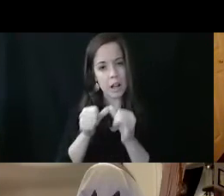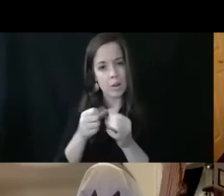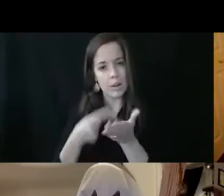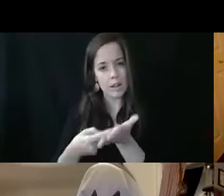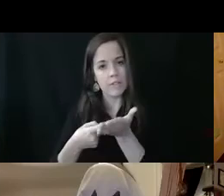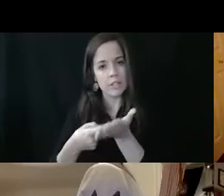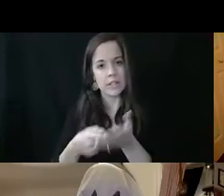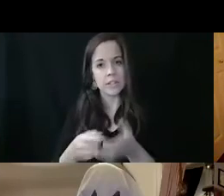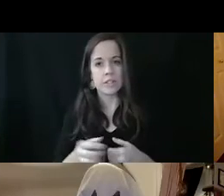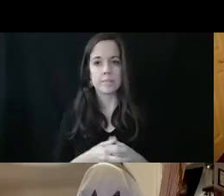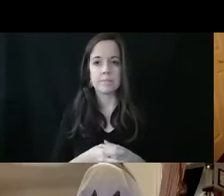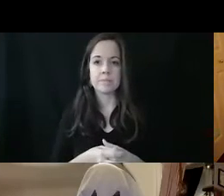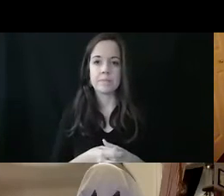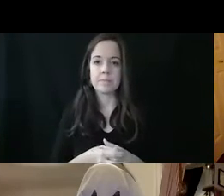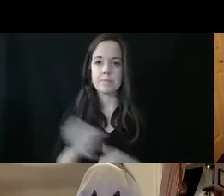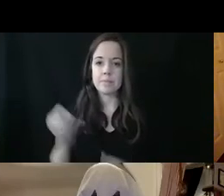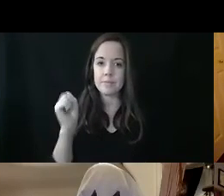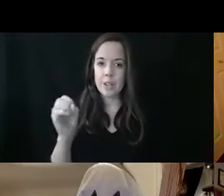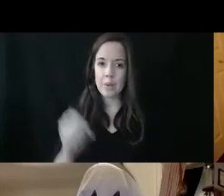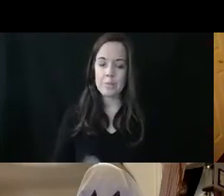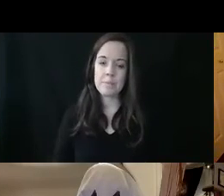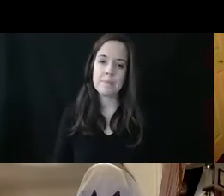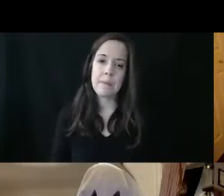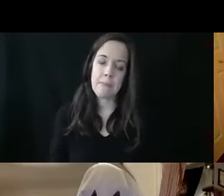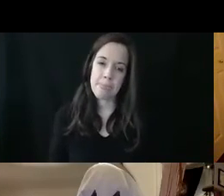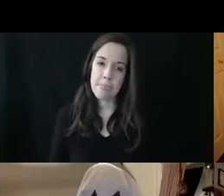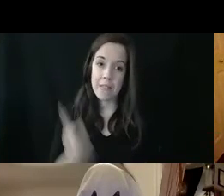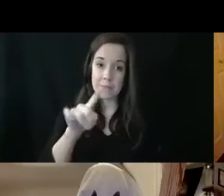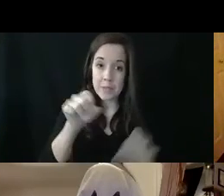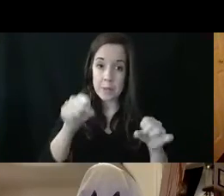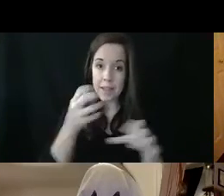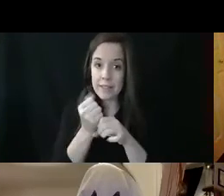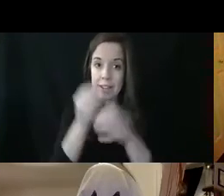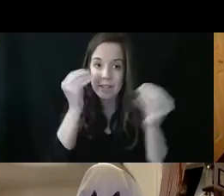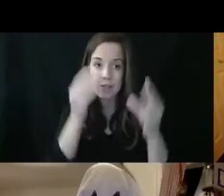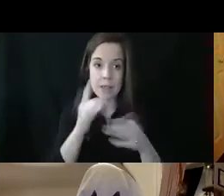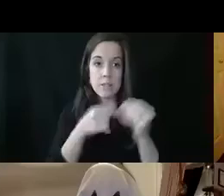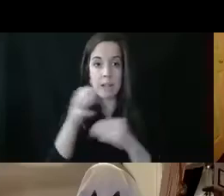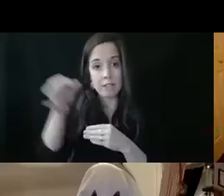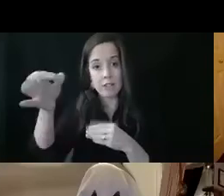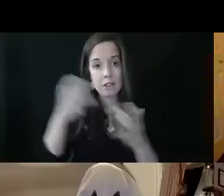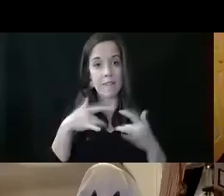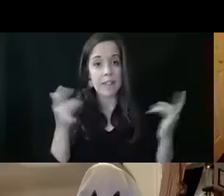And so, um, you can get information about our future events on our website, and we'll post a